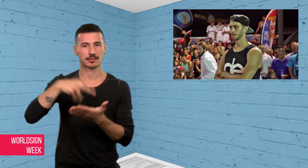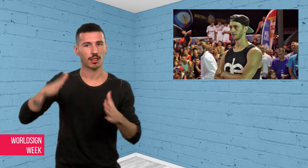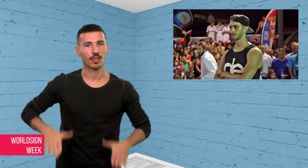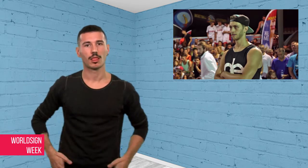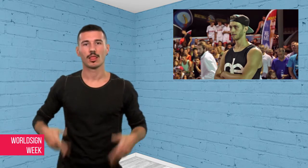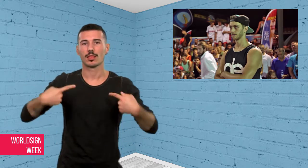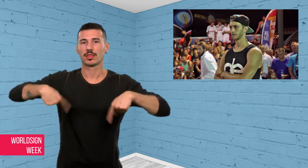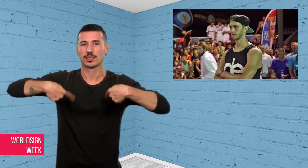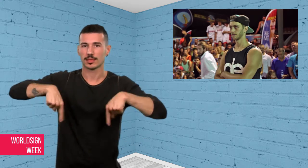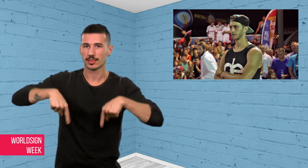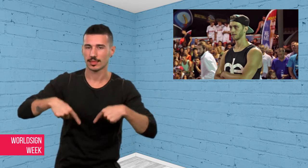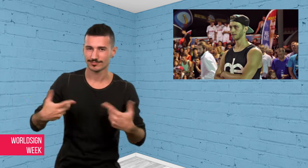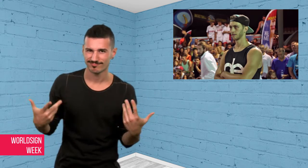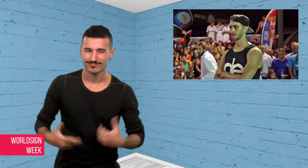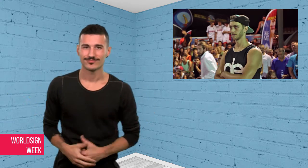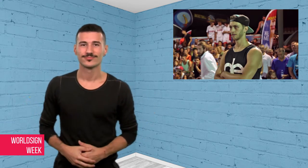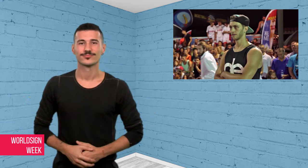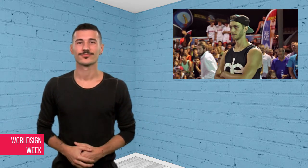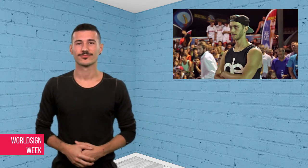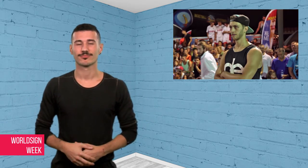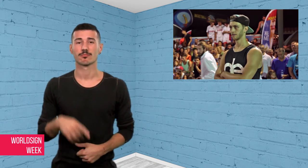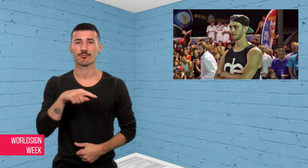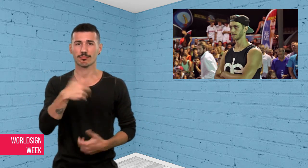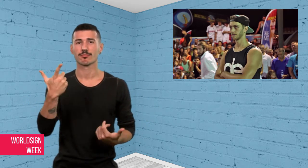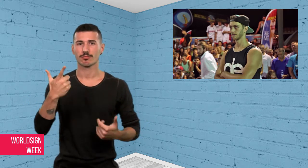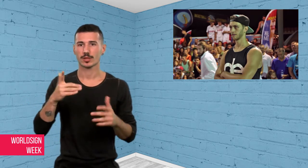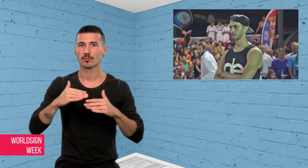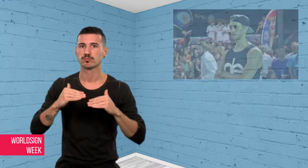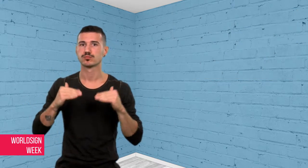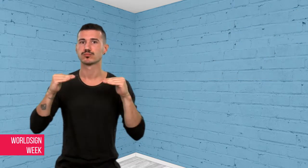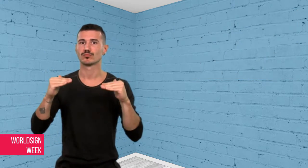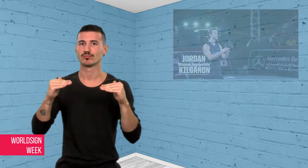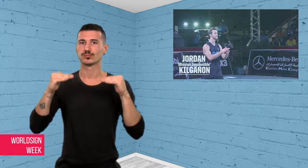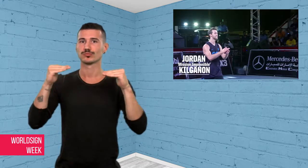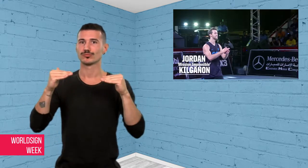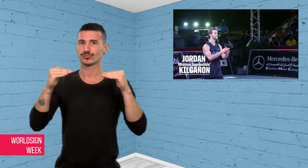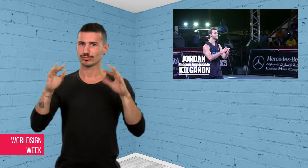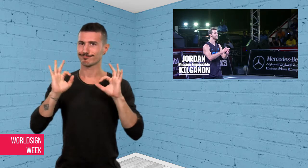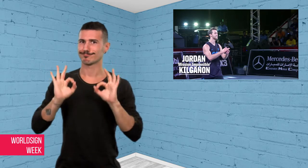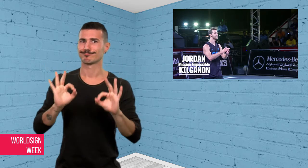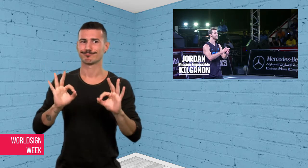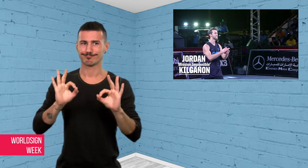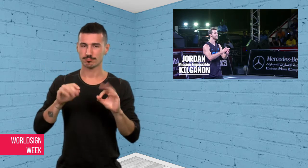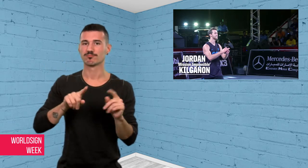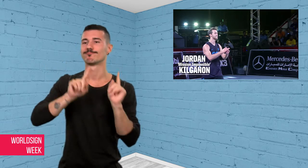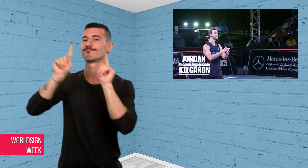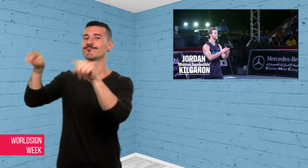dunk for three to four hours a day”